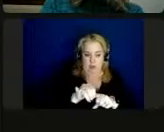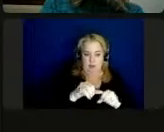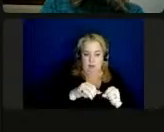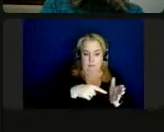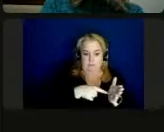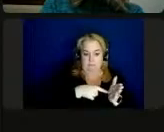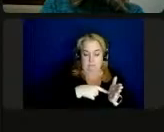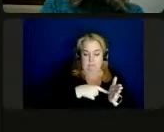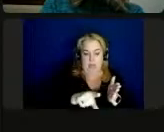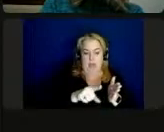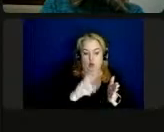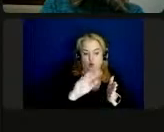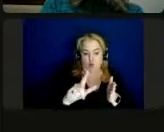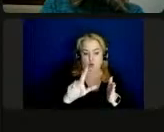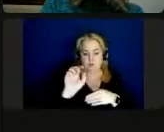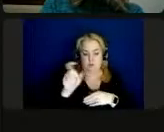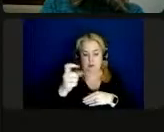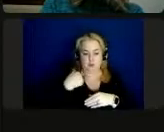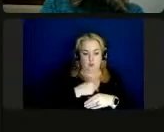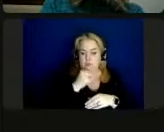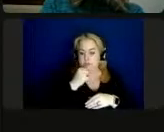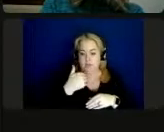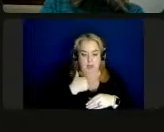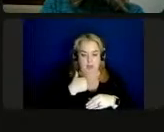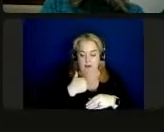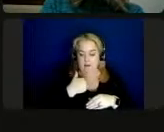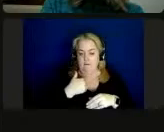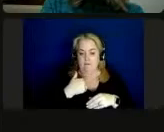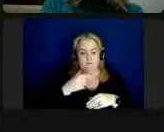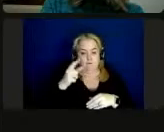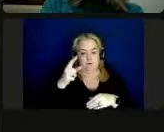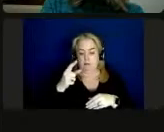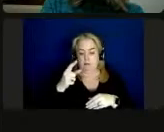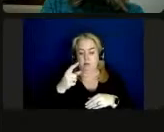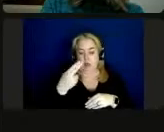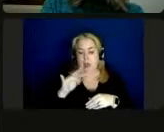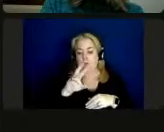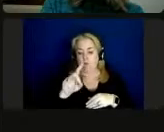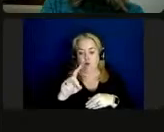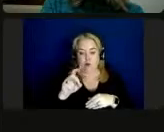PERFORMED ELSEWHERE. SO PRE PANDEMIC I THINK ALL OF